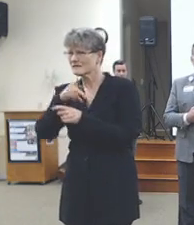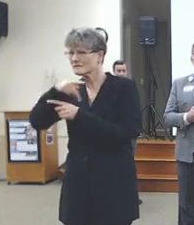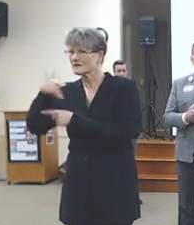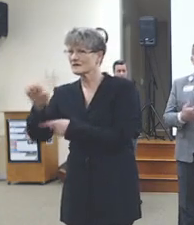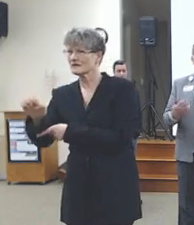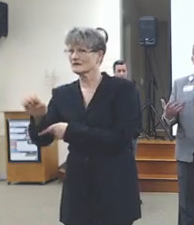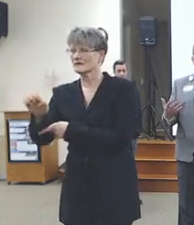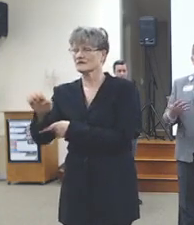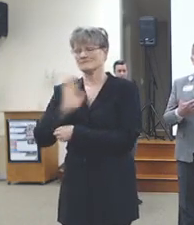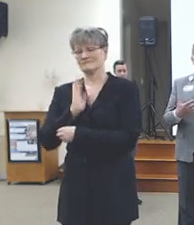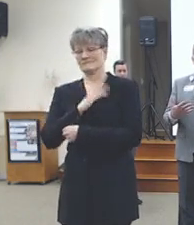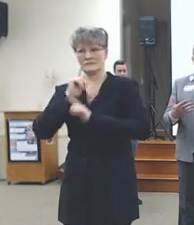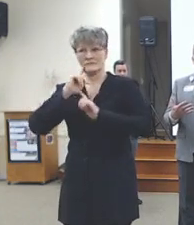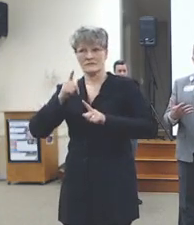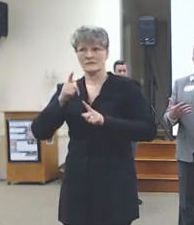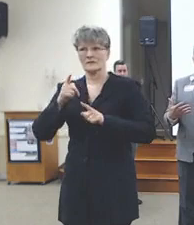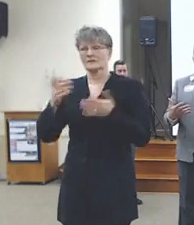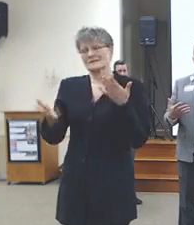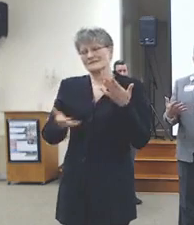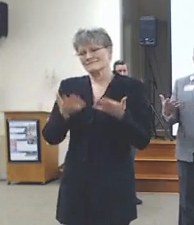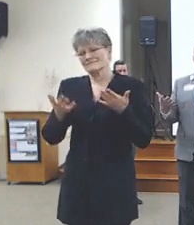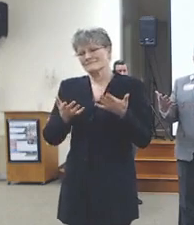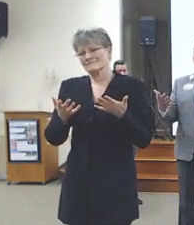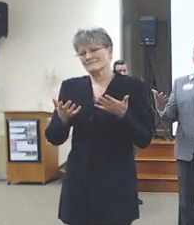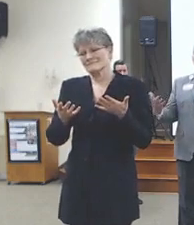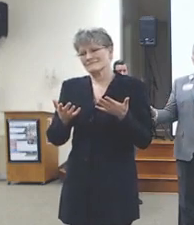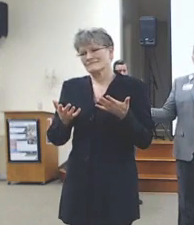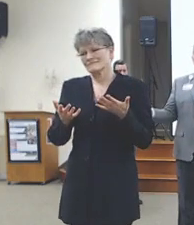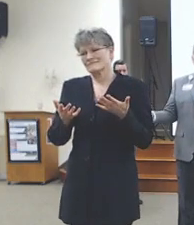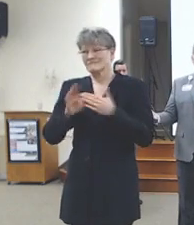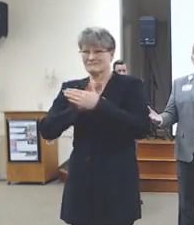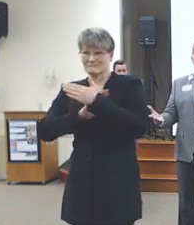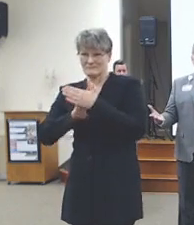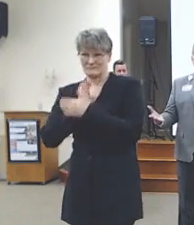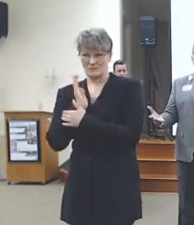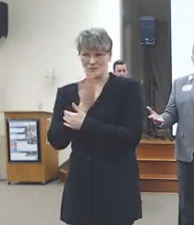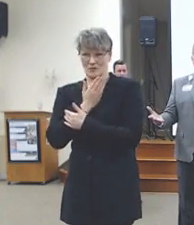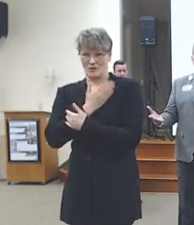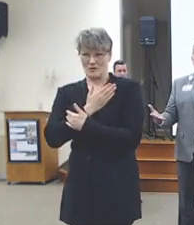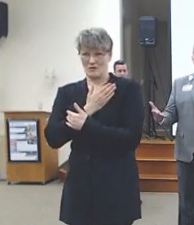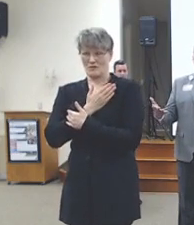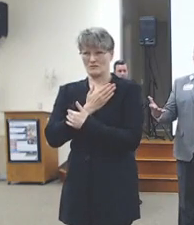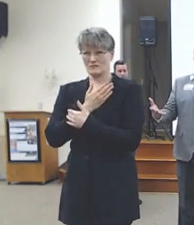our answer is likely going to be, based on our current operations, I think we're